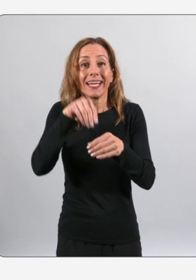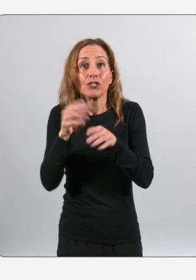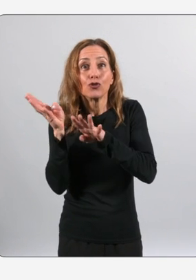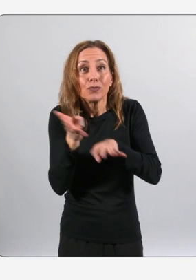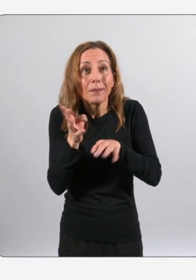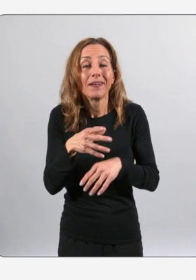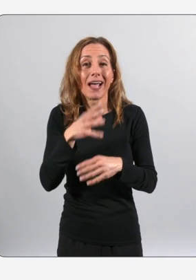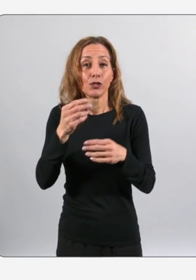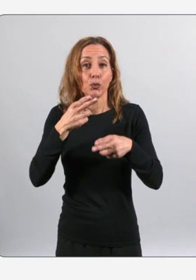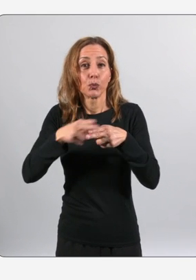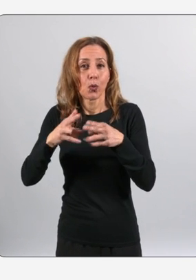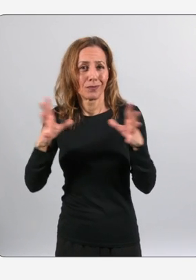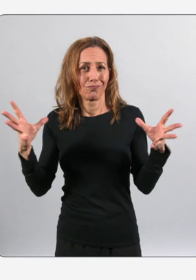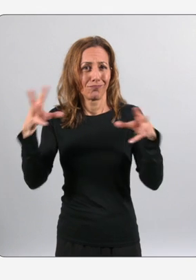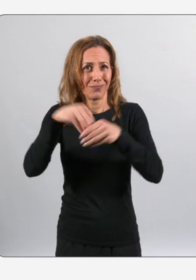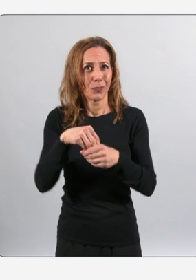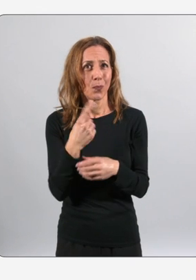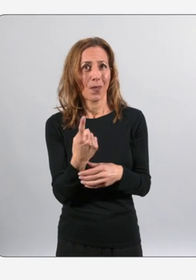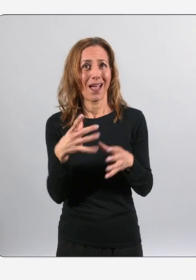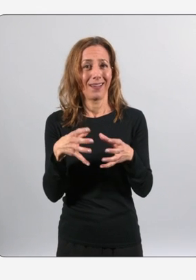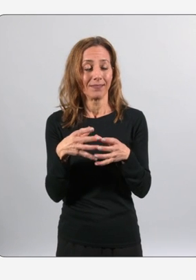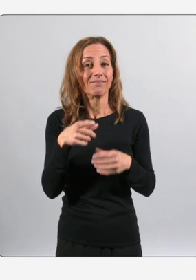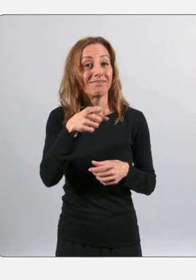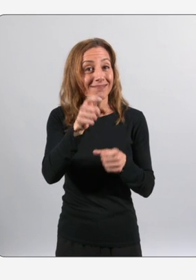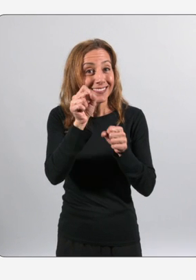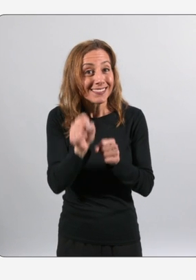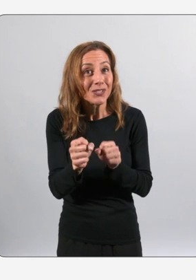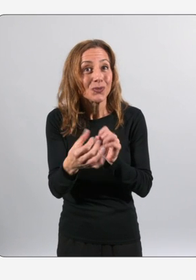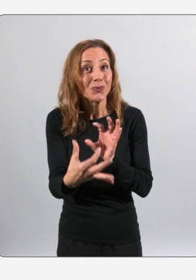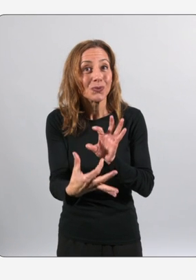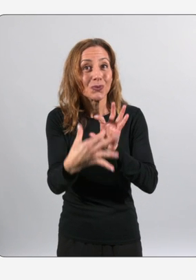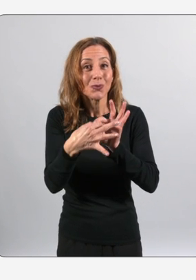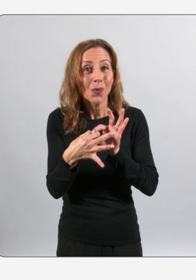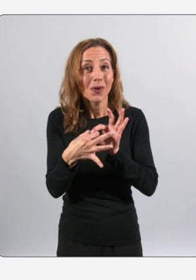You'll be able to join our beta for this next month from anywhere in the world.